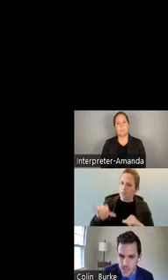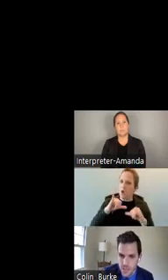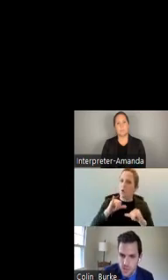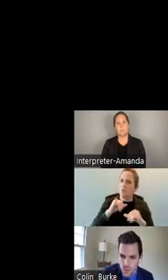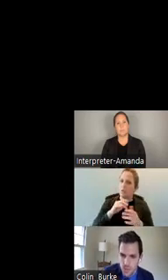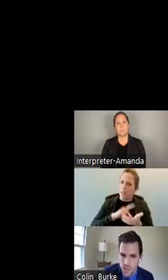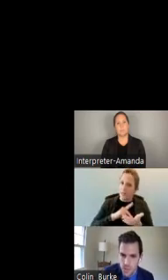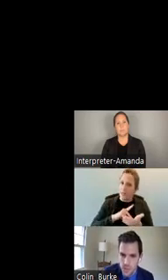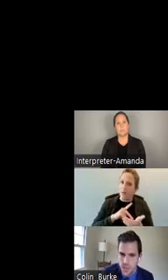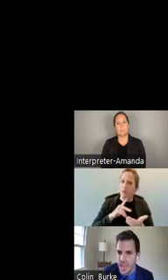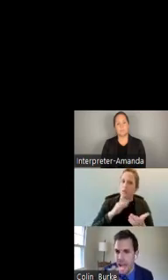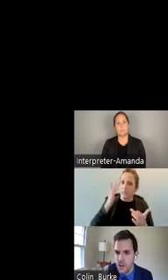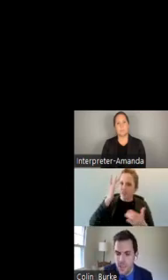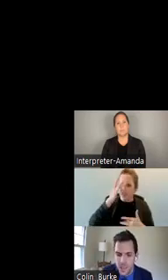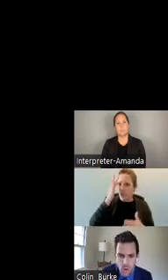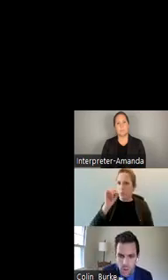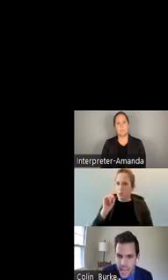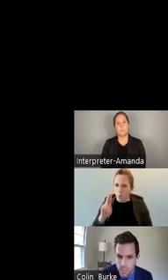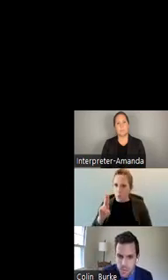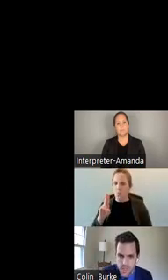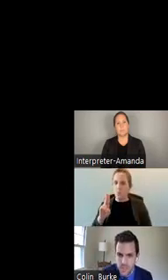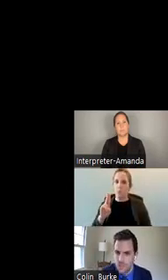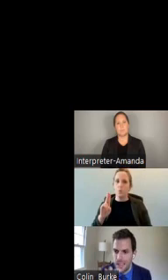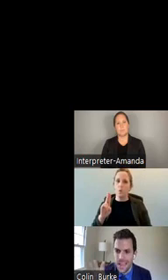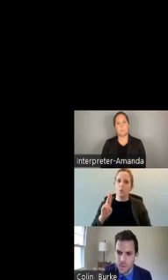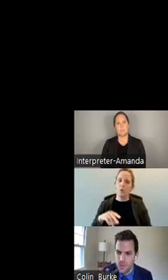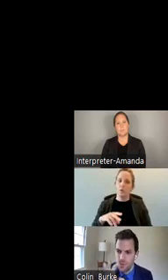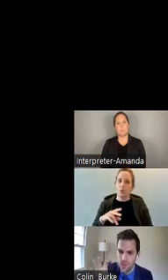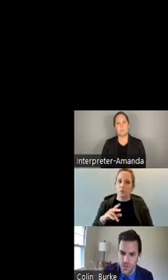substance use disorder conditions how do they overlap with each other and how do we sort of